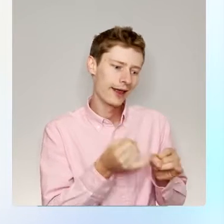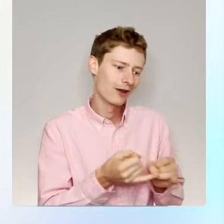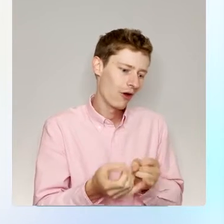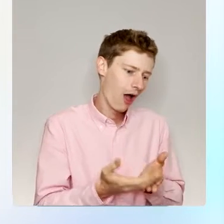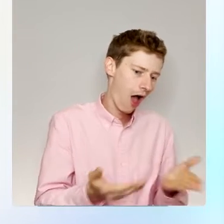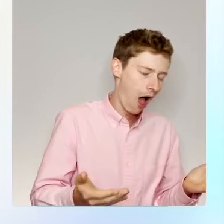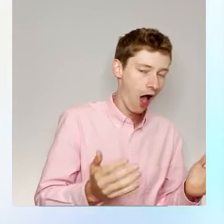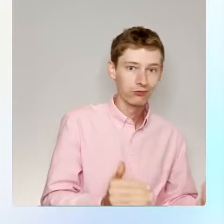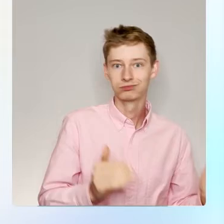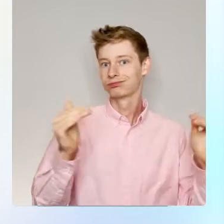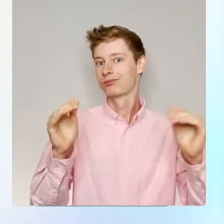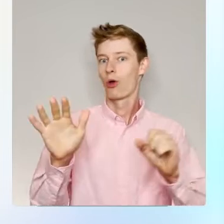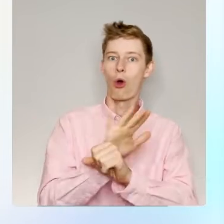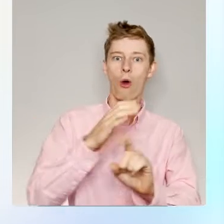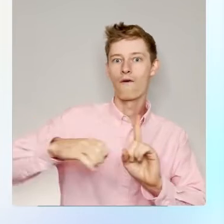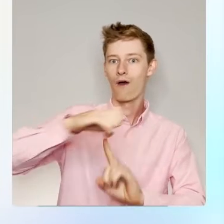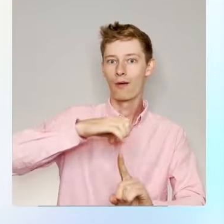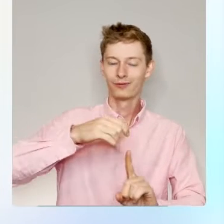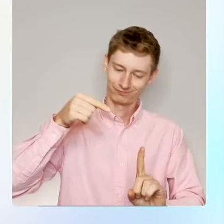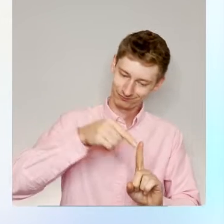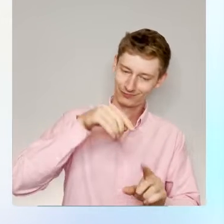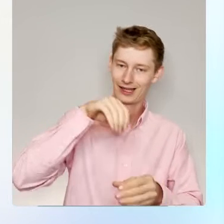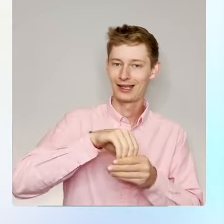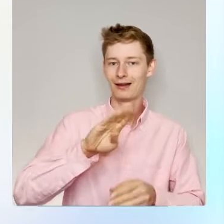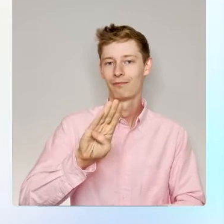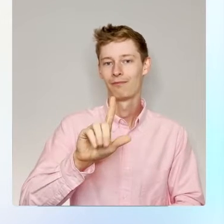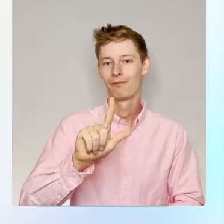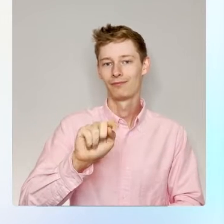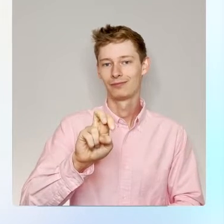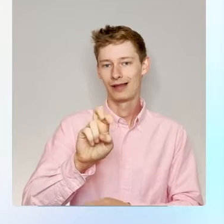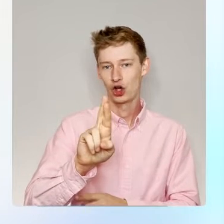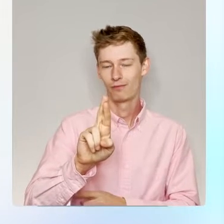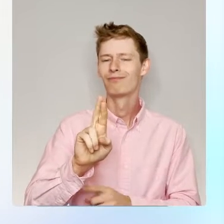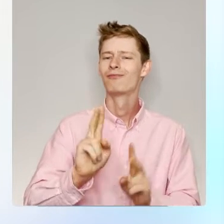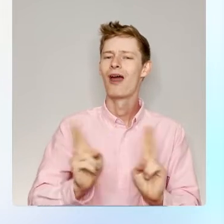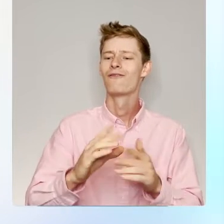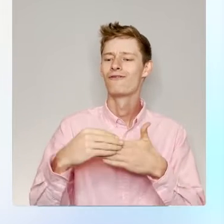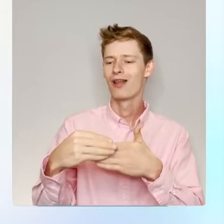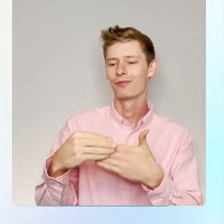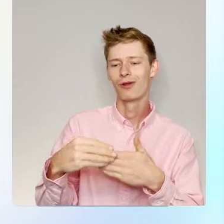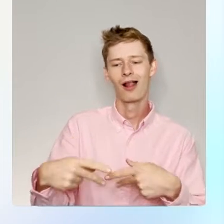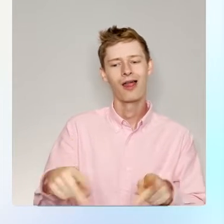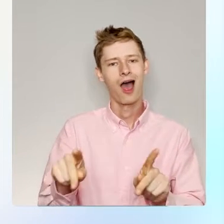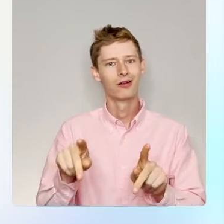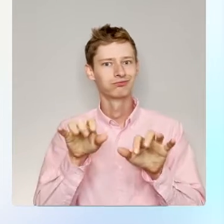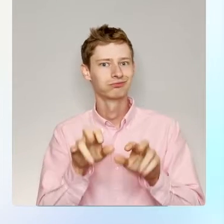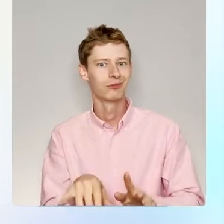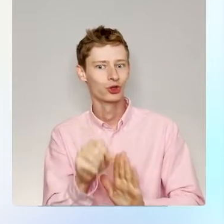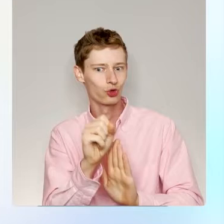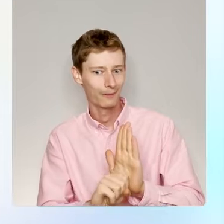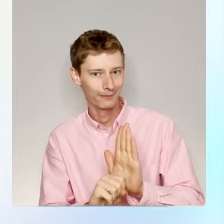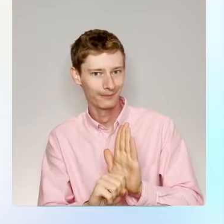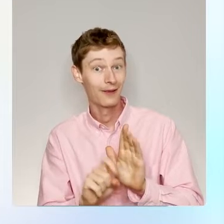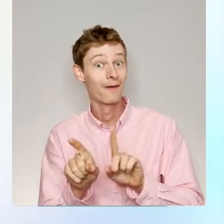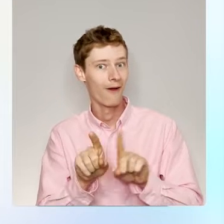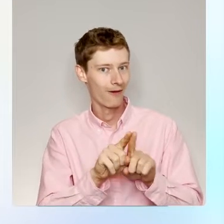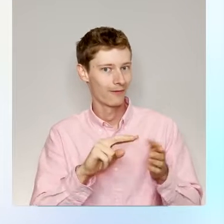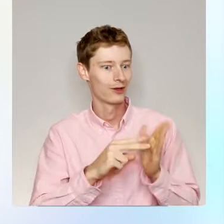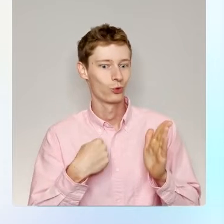which allowed us to attach JSON data directly to the nodes in the GLTF model, and then read those properties in engine later